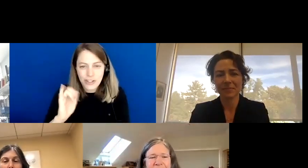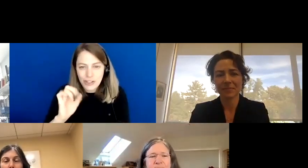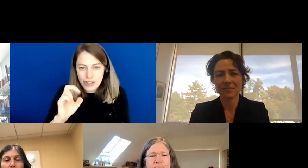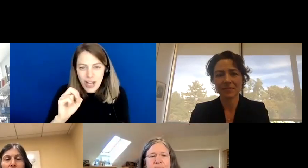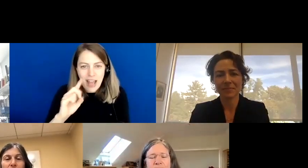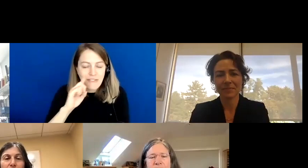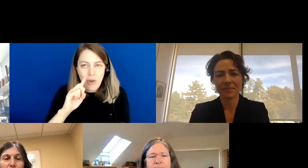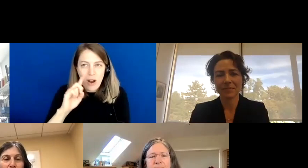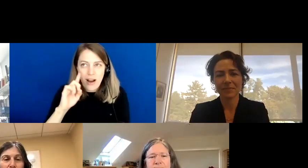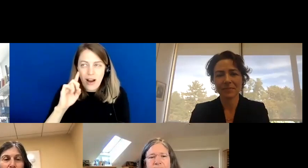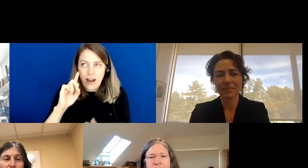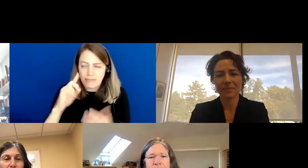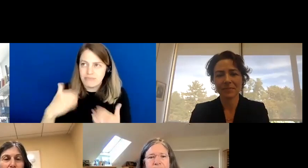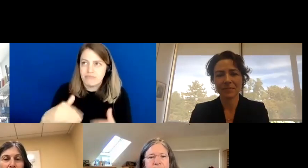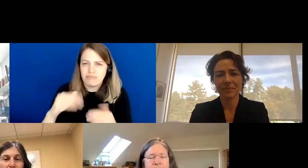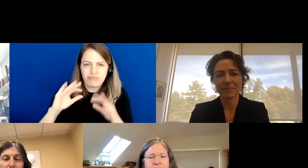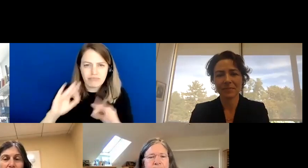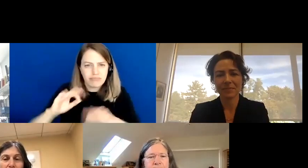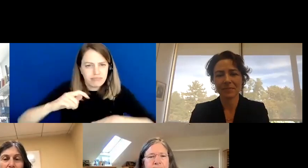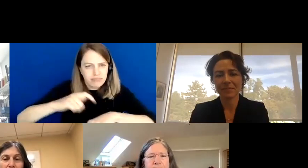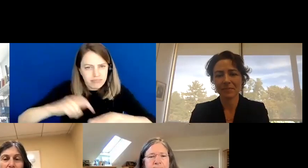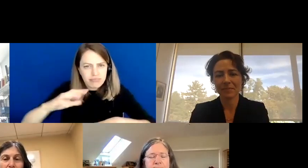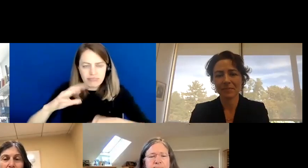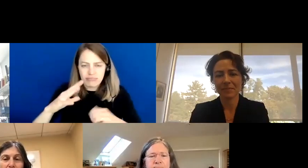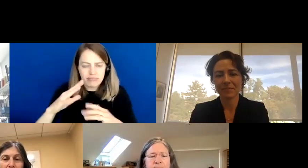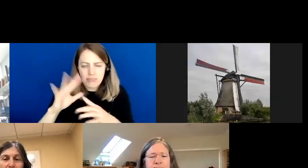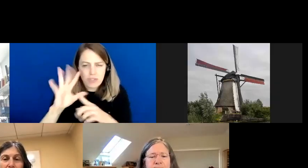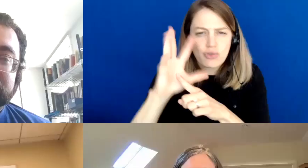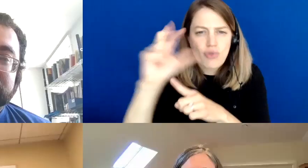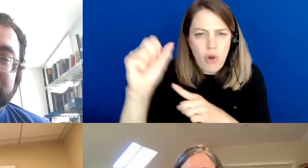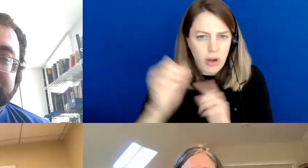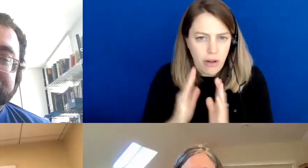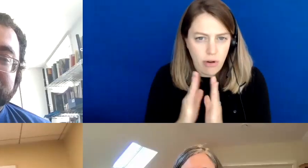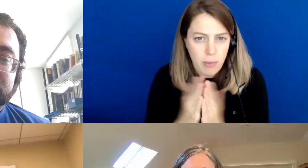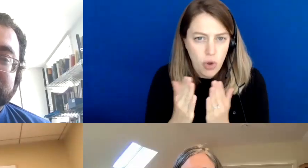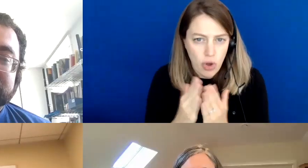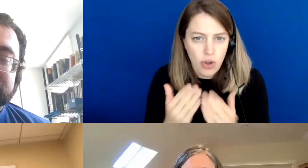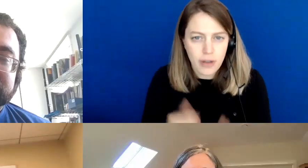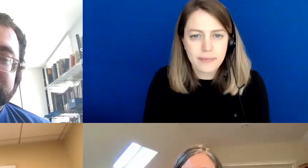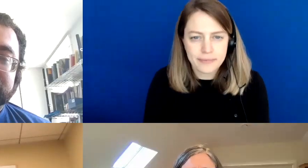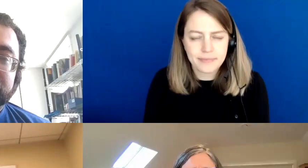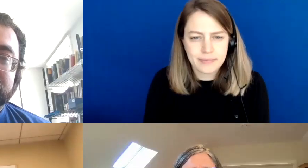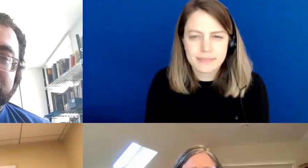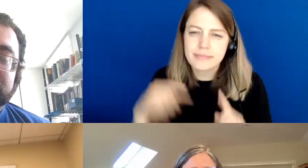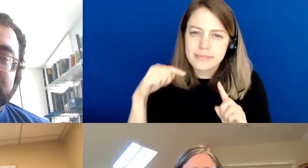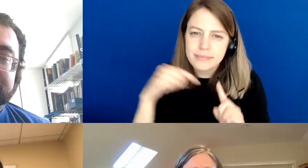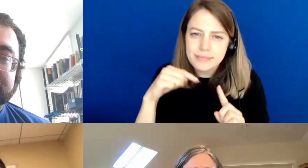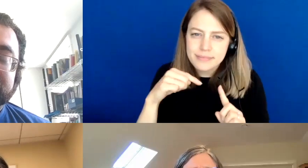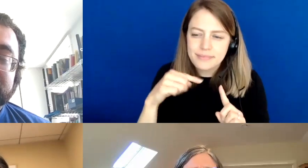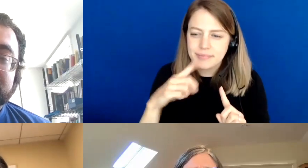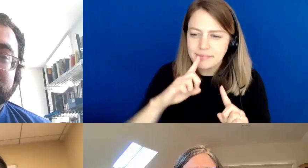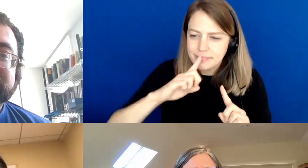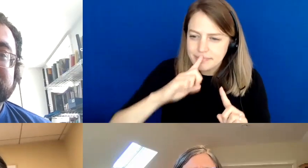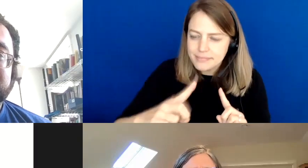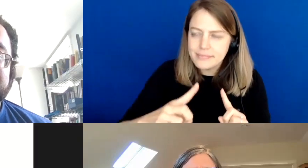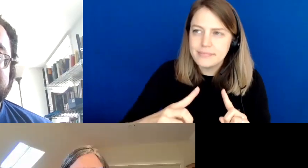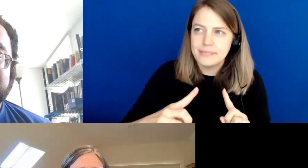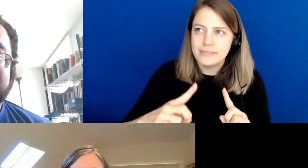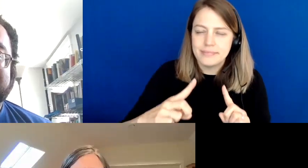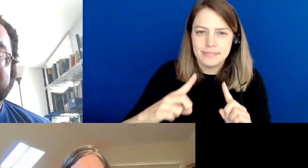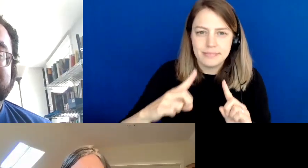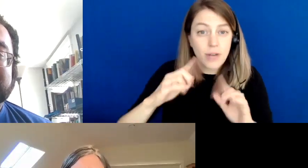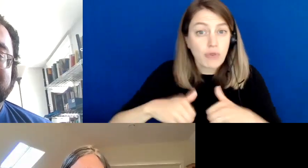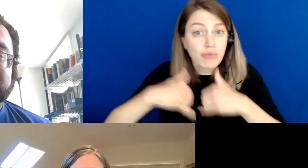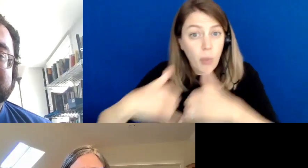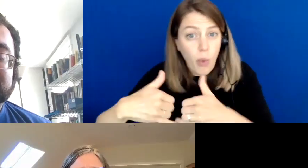book that rewards both reading for research and for narrative.